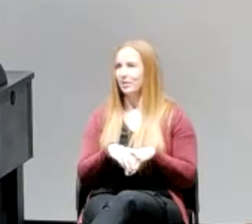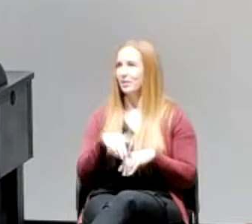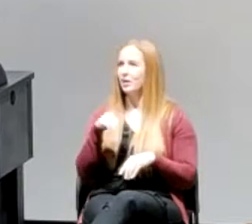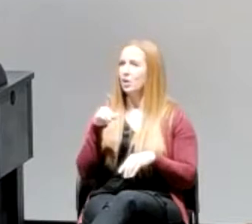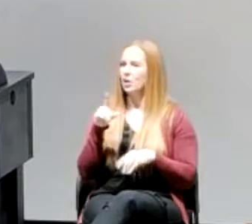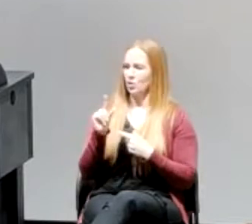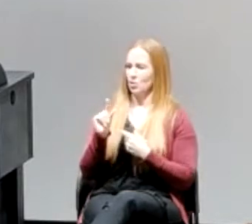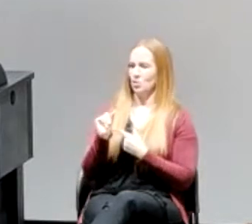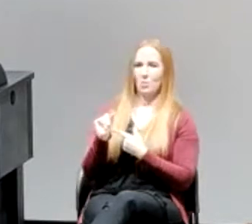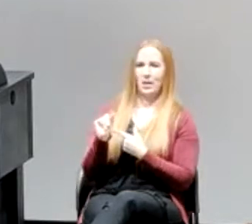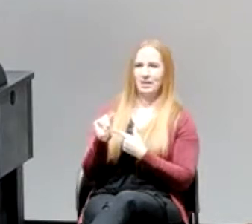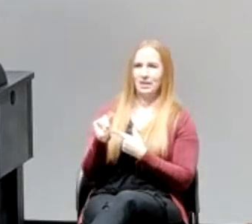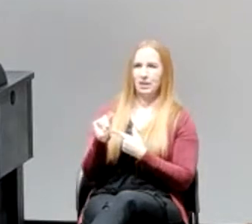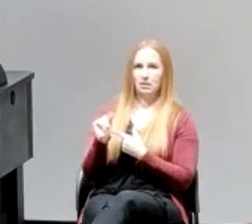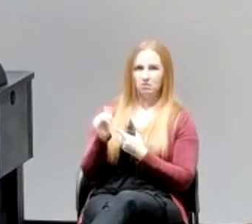decisive all birth steps.